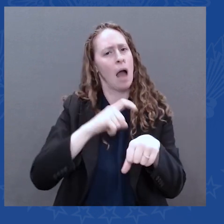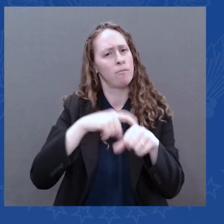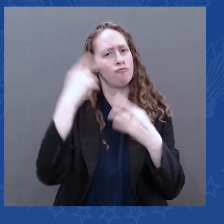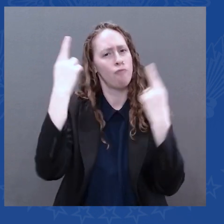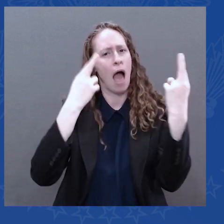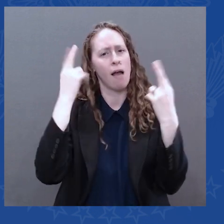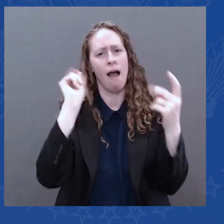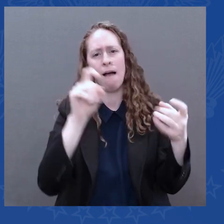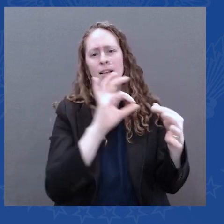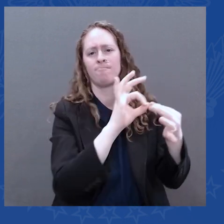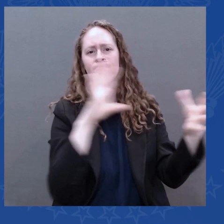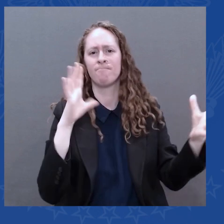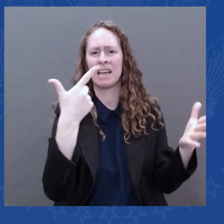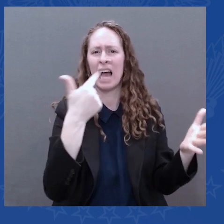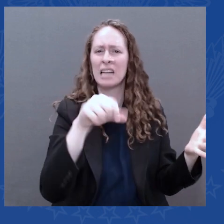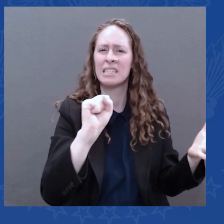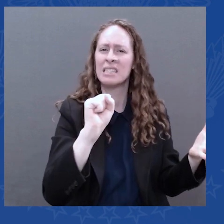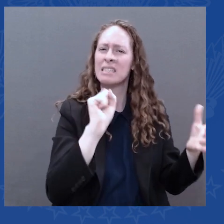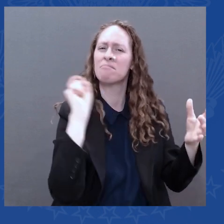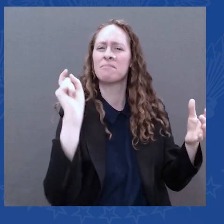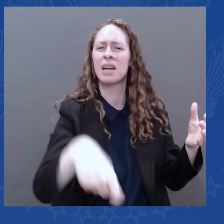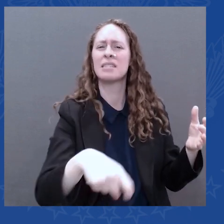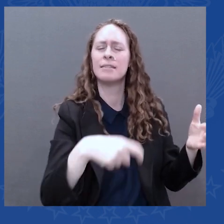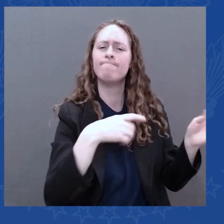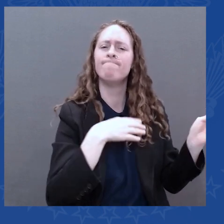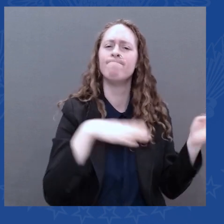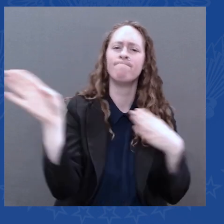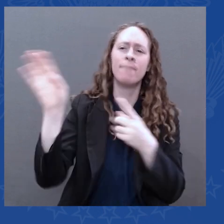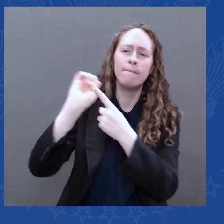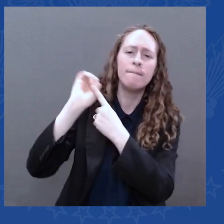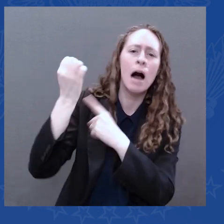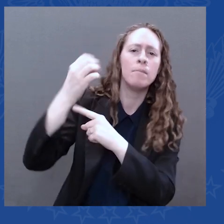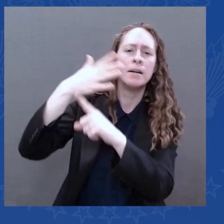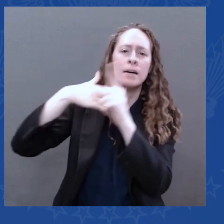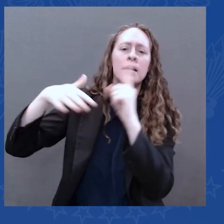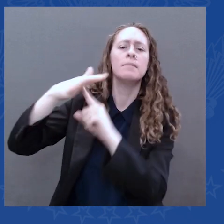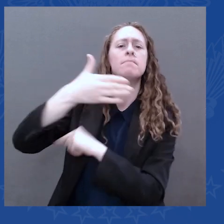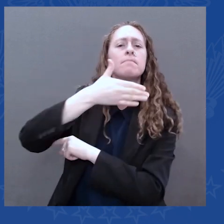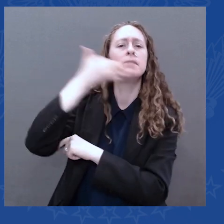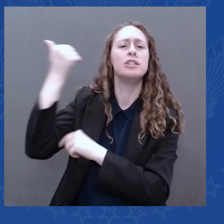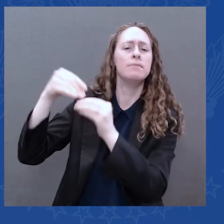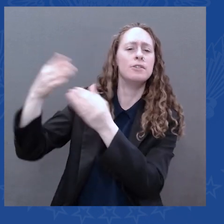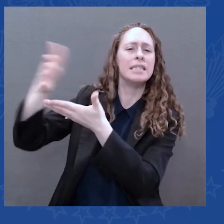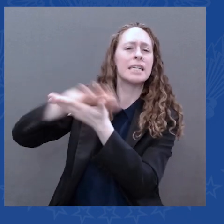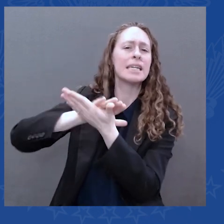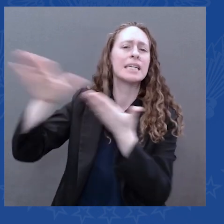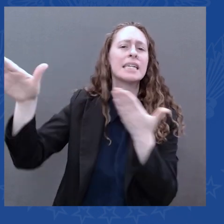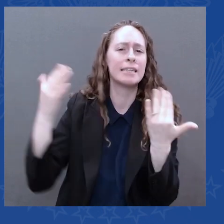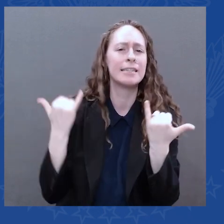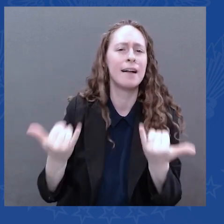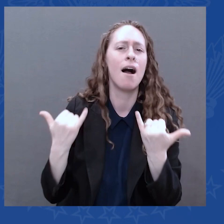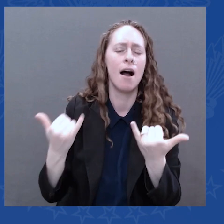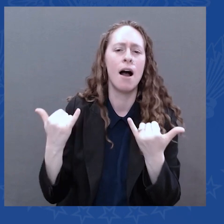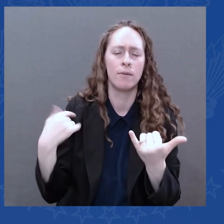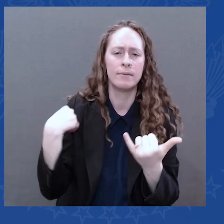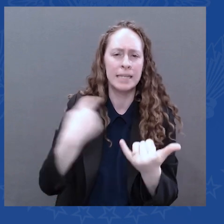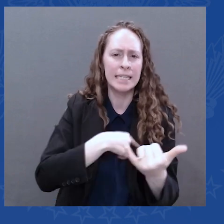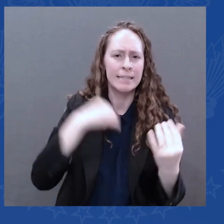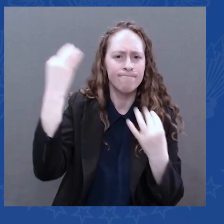We will work together also with our energy-intensive industry. And the good news is that the infrastructure